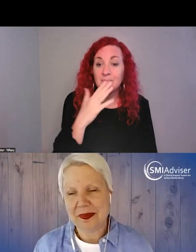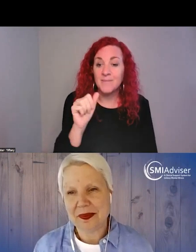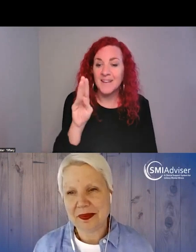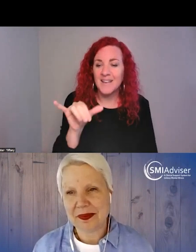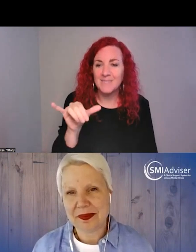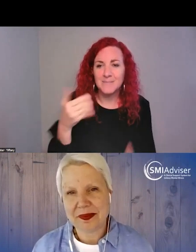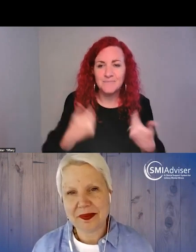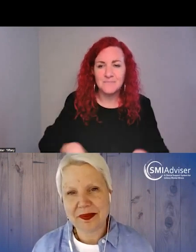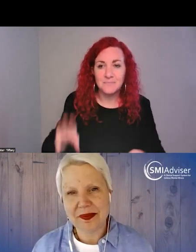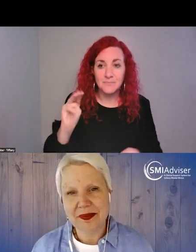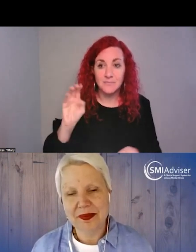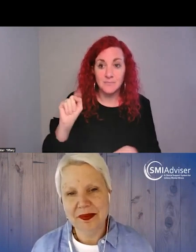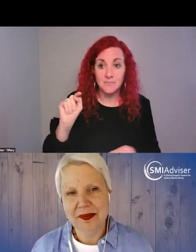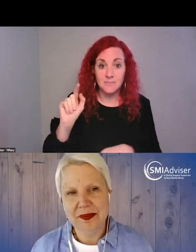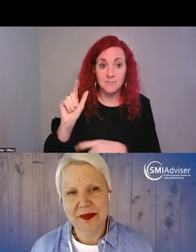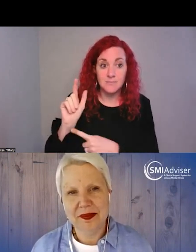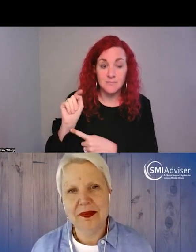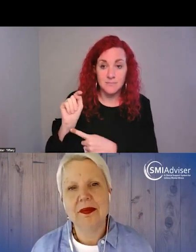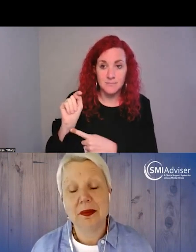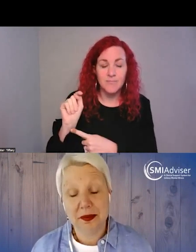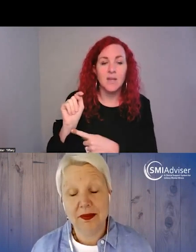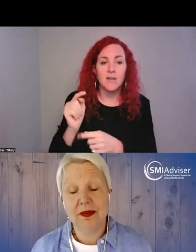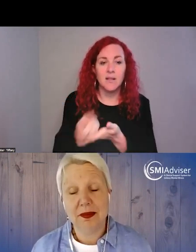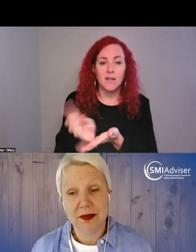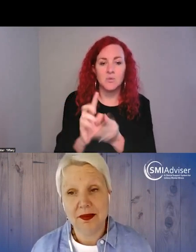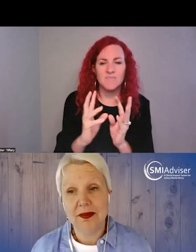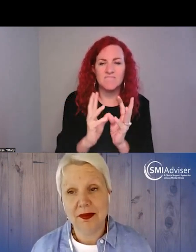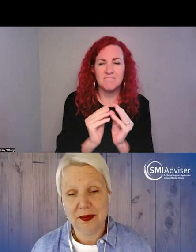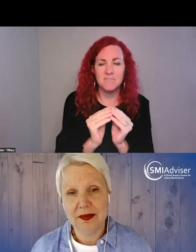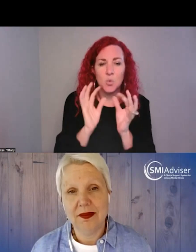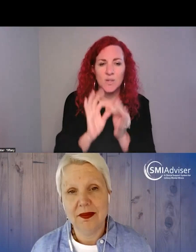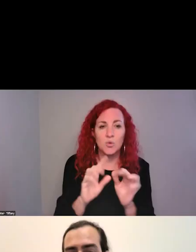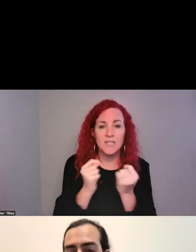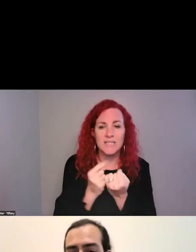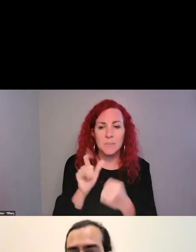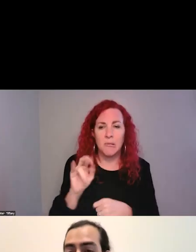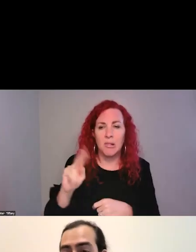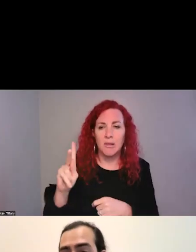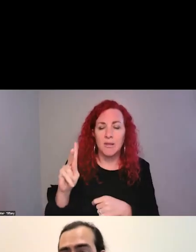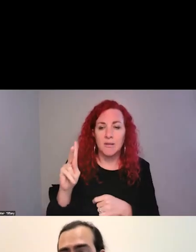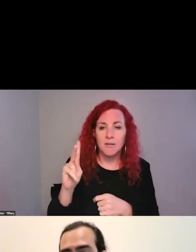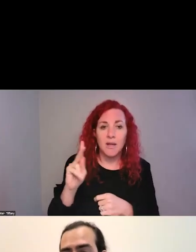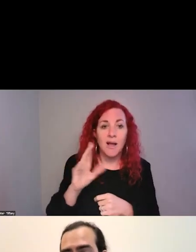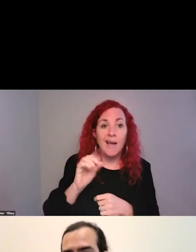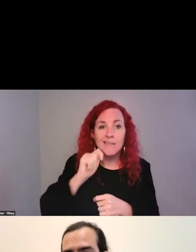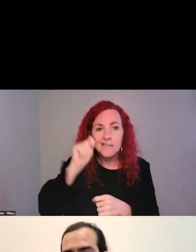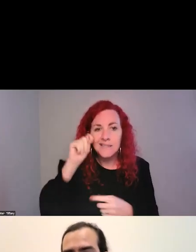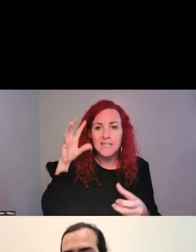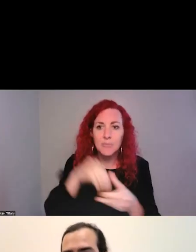I KNOW LAST WEEKS WAS ON TEENS PARTICIPATING IN CRISIS SERVICES AND I WANTED